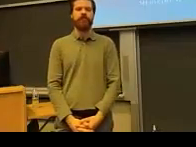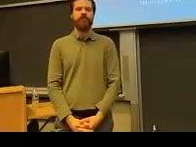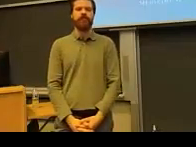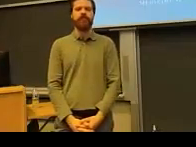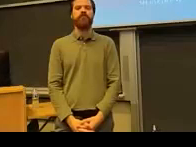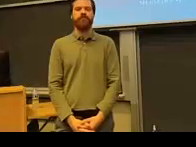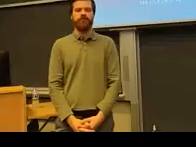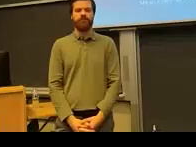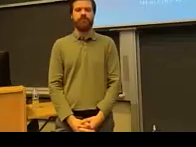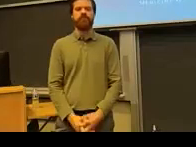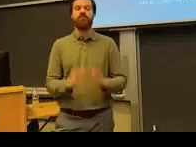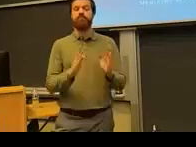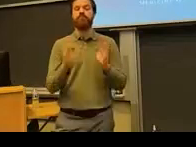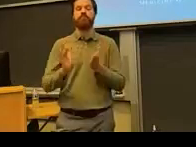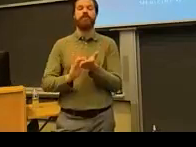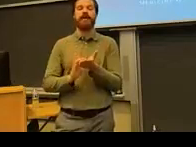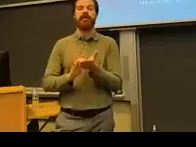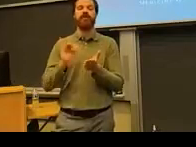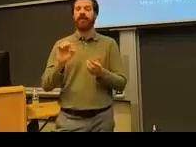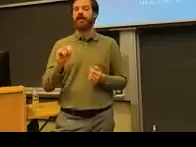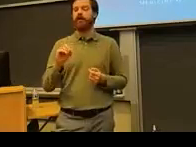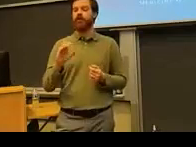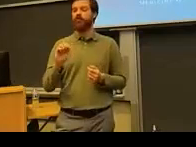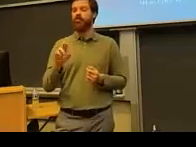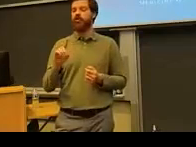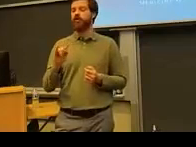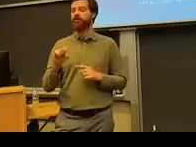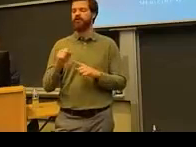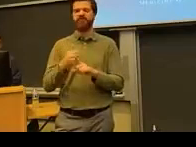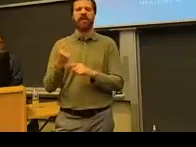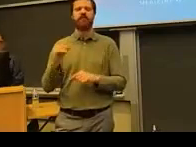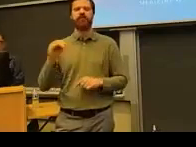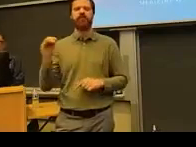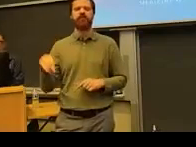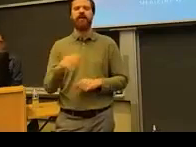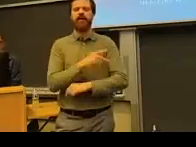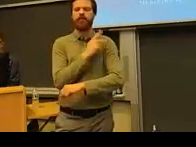better it was in the endocarditis study initially it was about 11% of patients left the hospital on